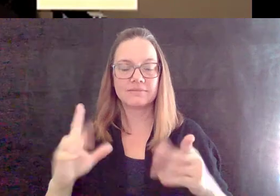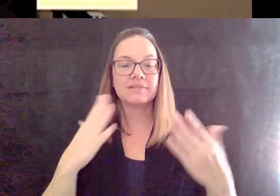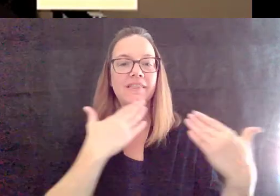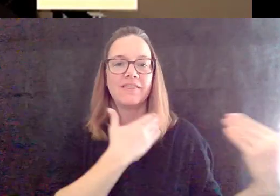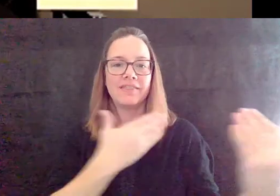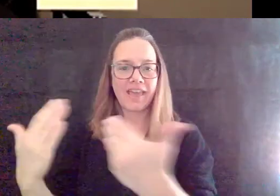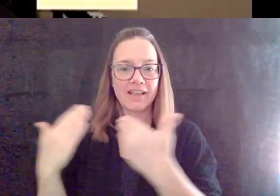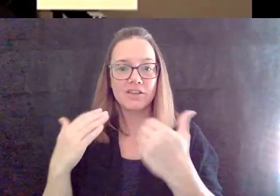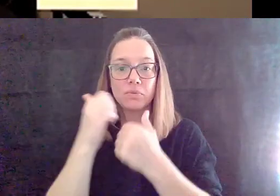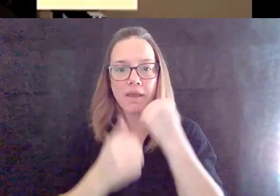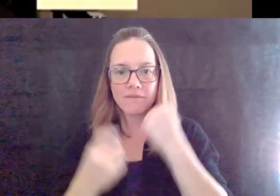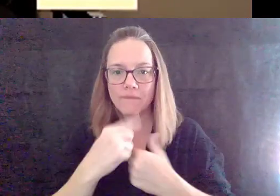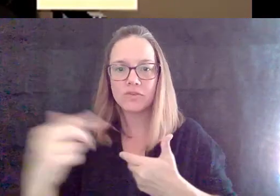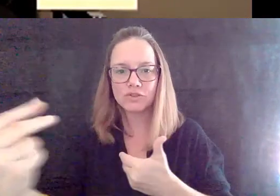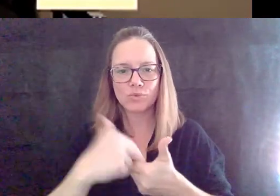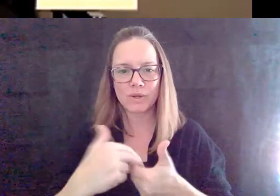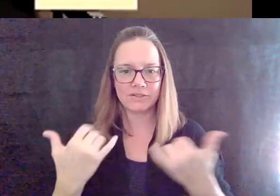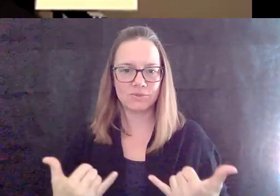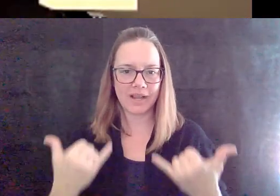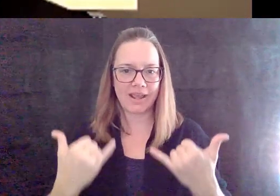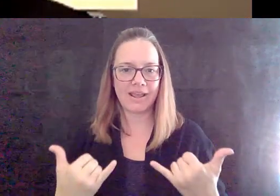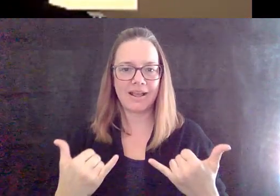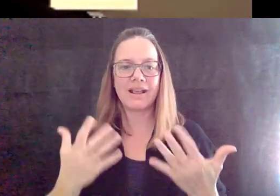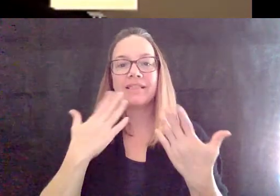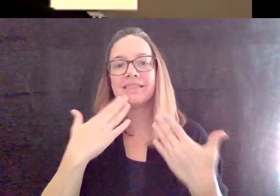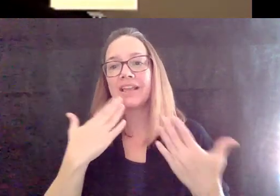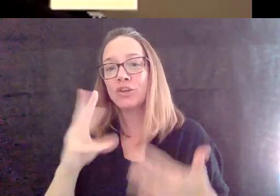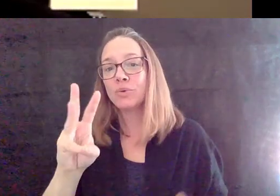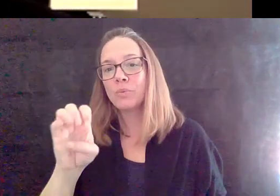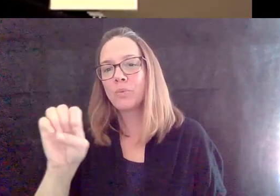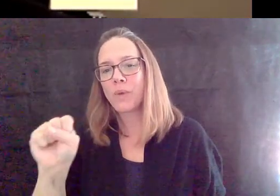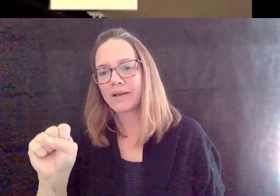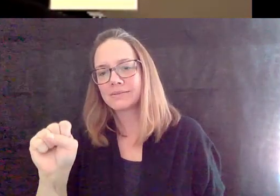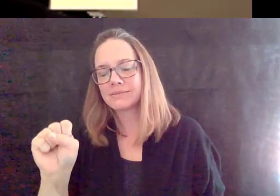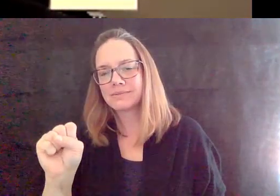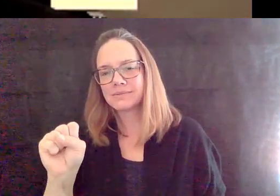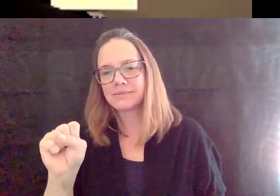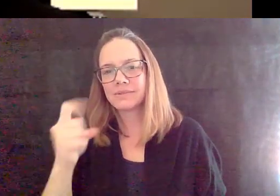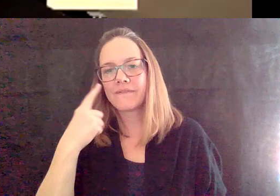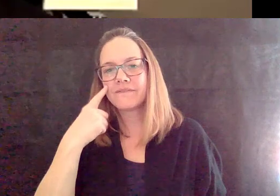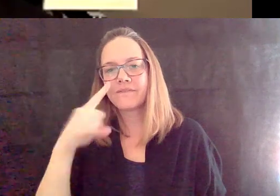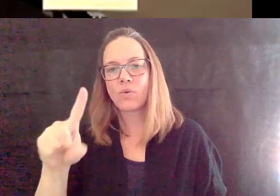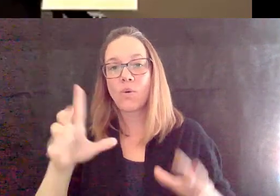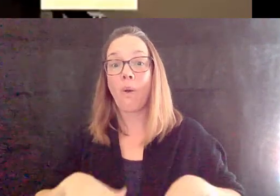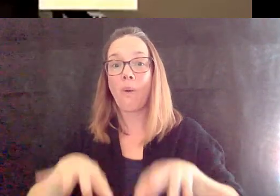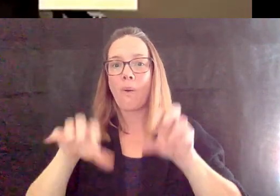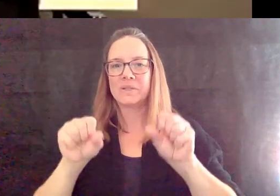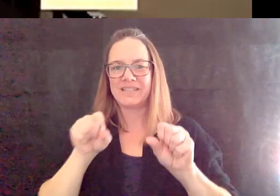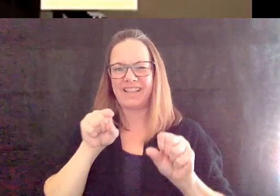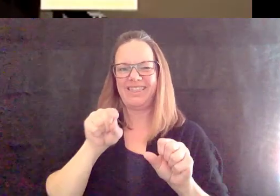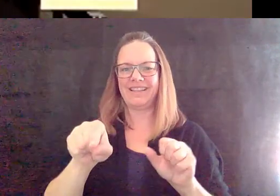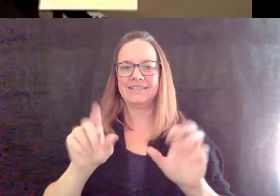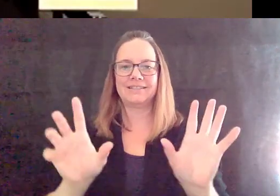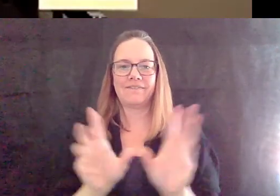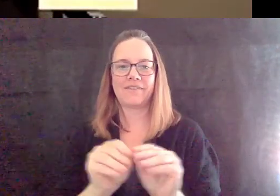I want to thank everybody for joining us today. And thank you so much Wes for hosting this event.